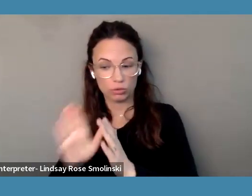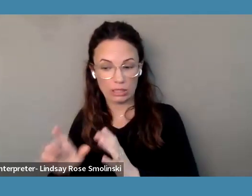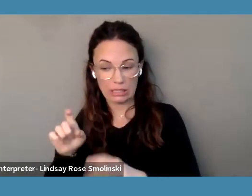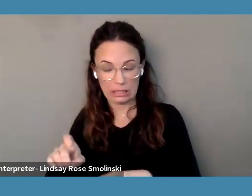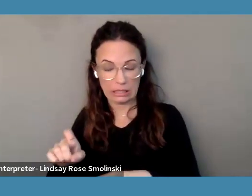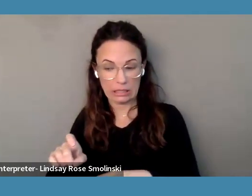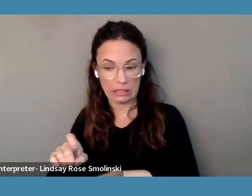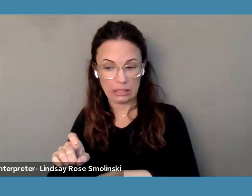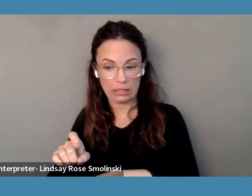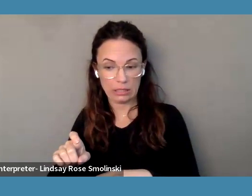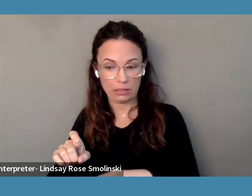additional services again.